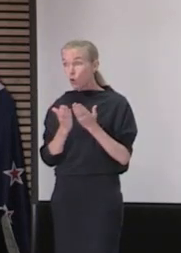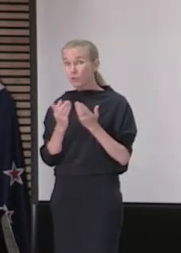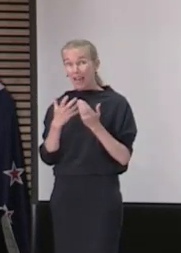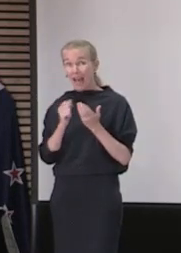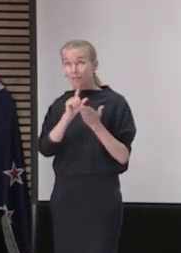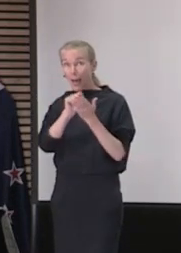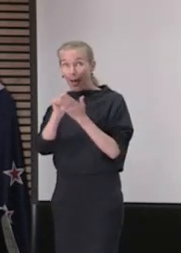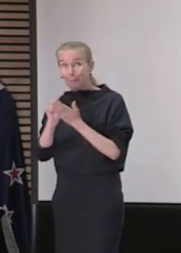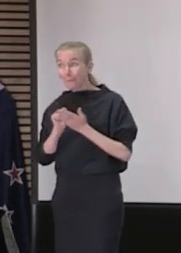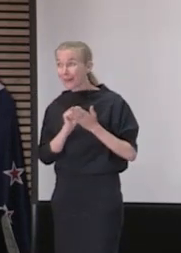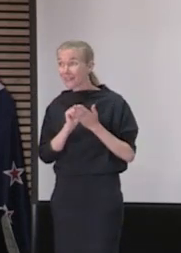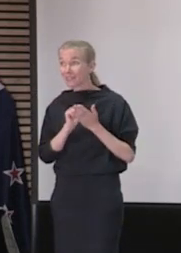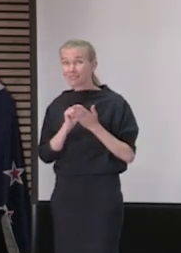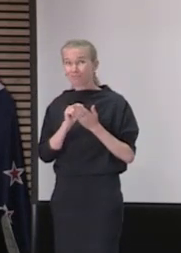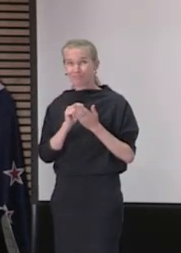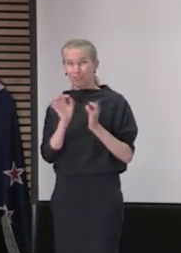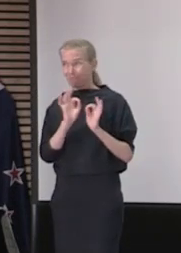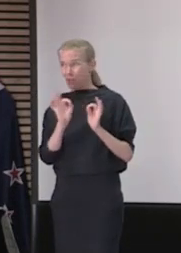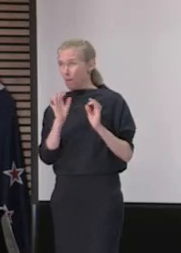be apanacea. It will never solveeverything.